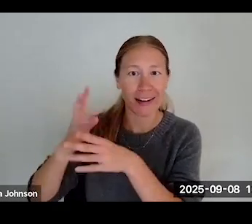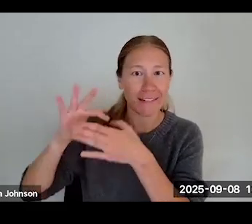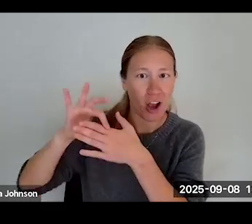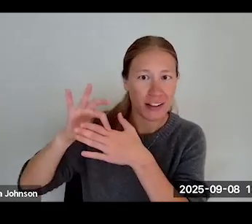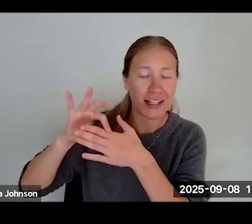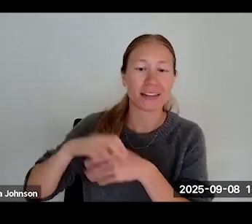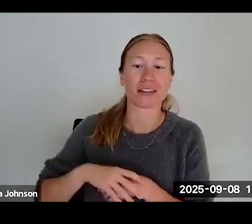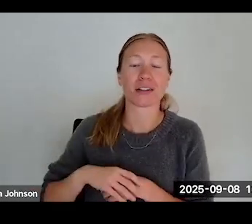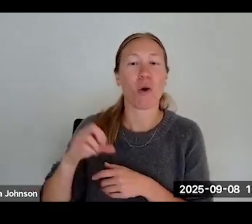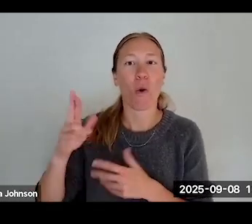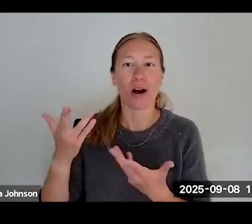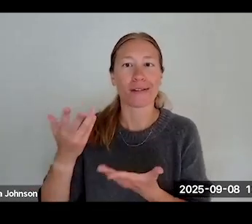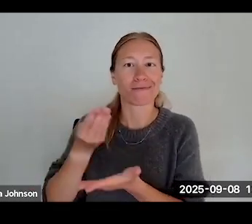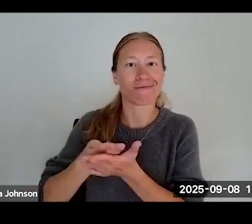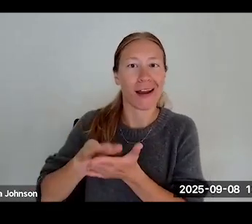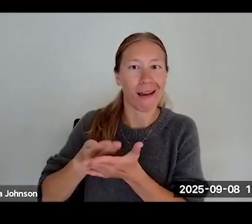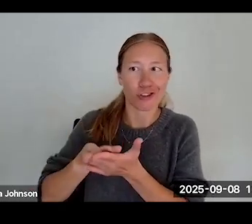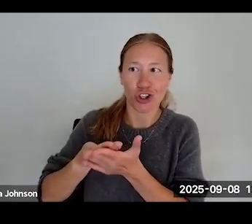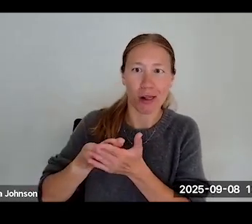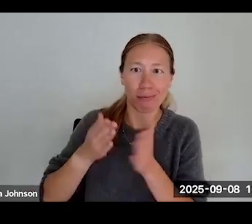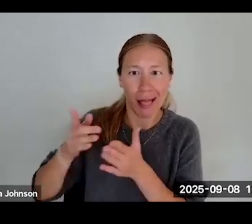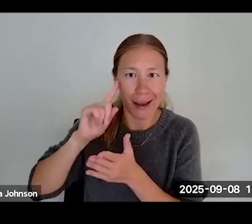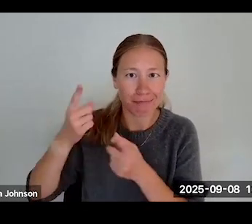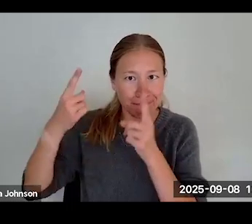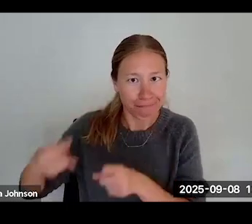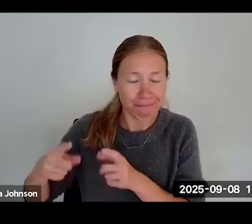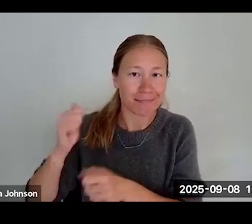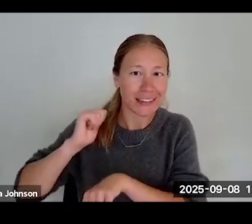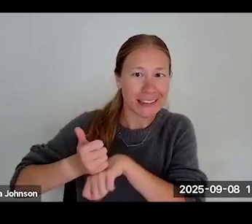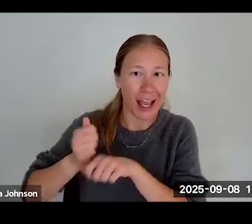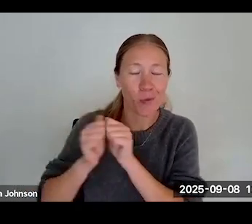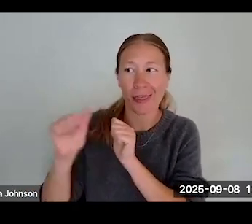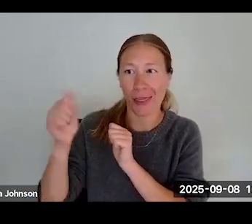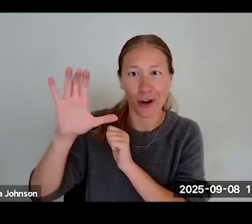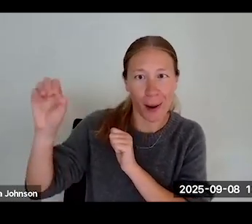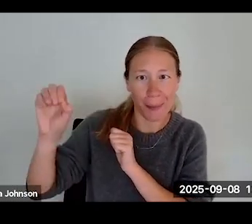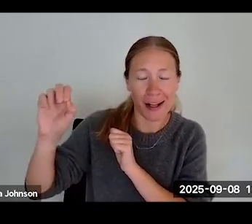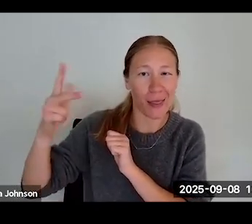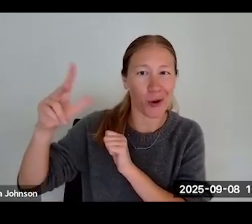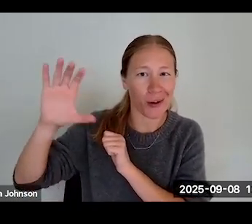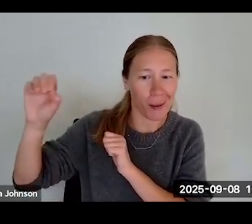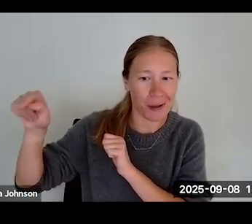or have a financial arrangement with that third party, then we still have to make that content accessible.